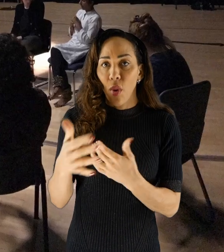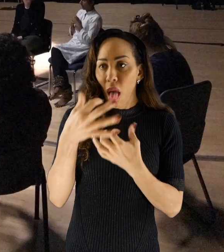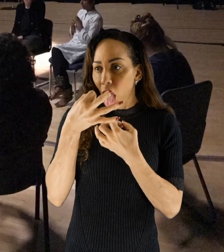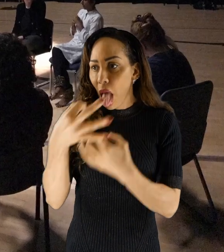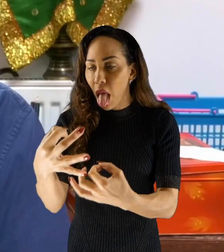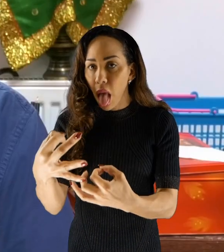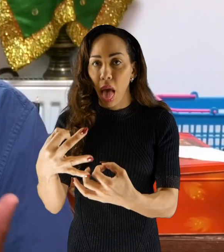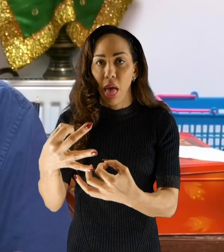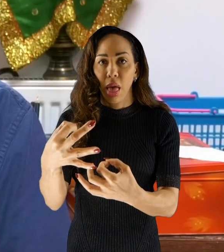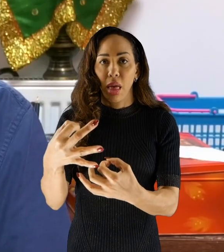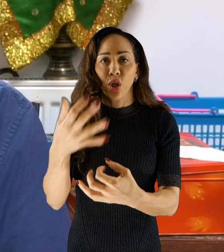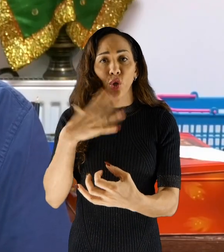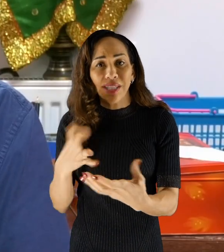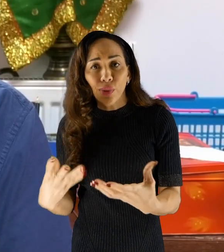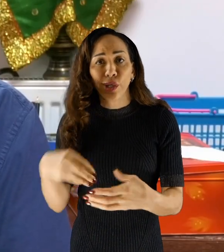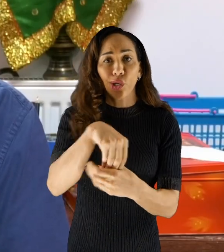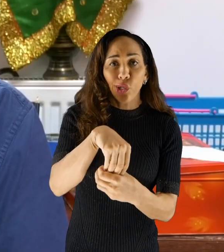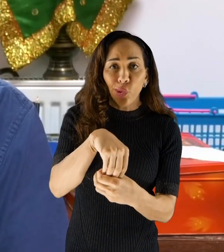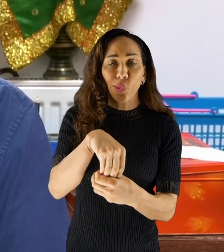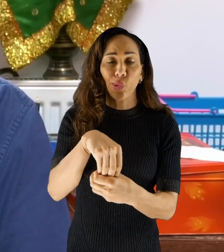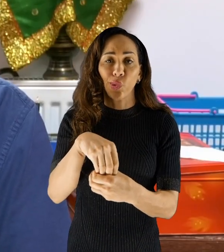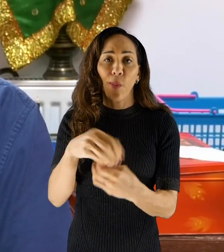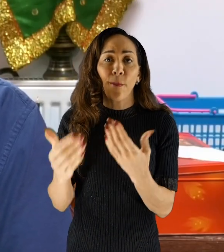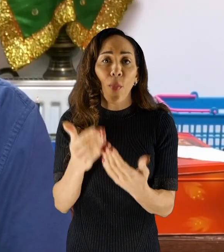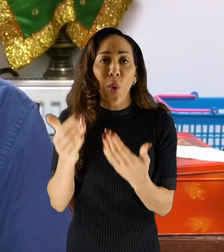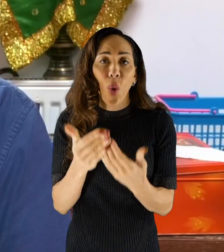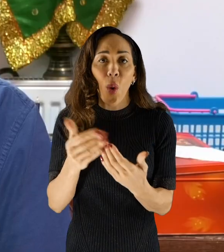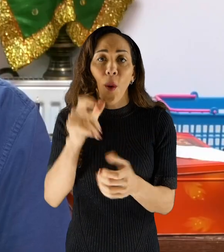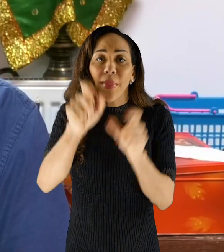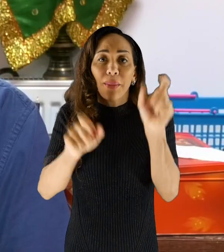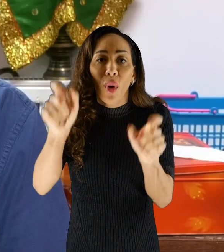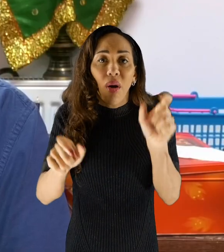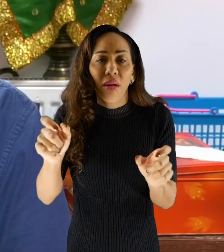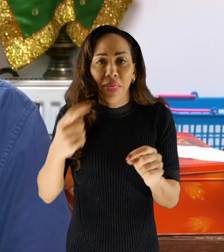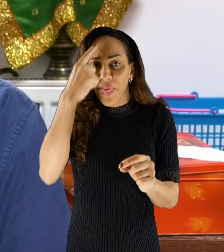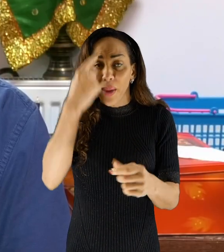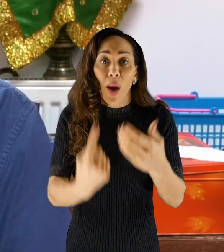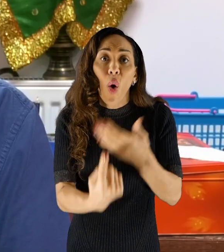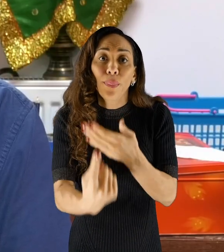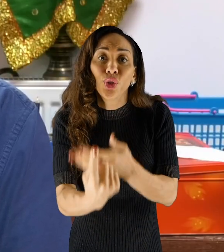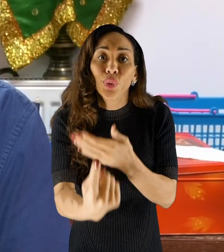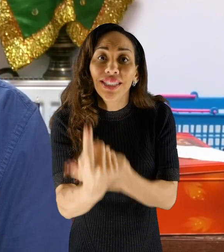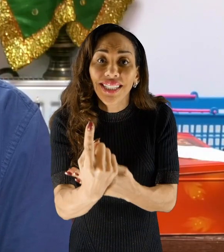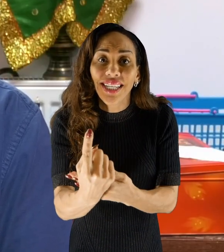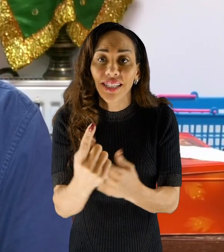So you need to think about opportunity, but also how those people are valued and